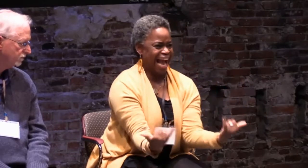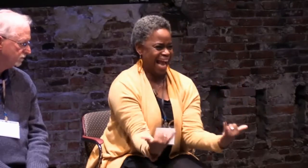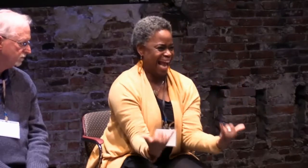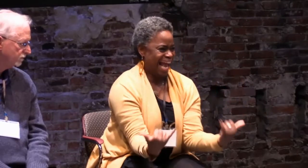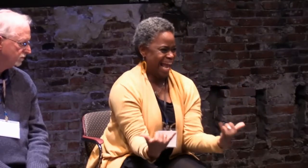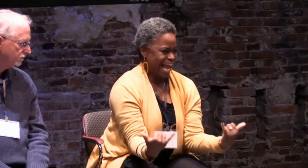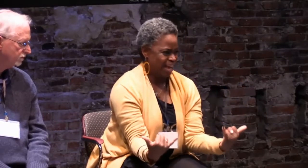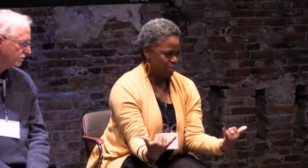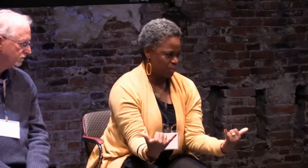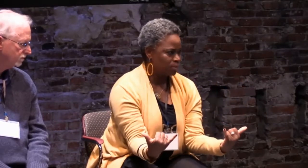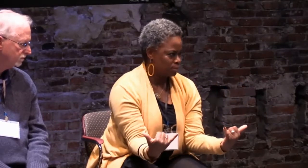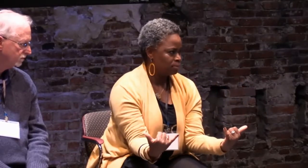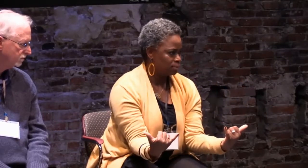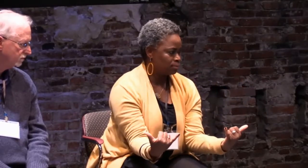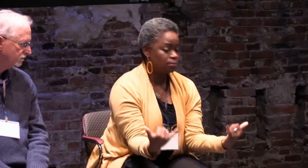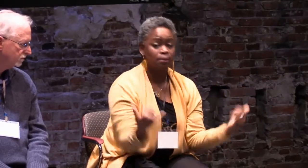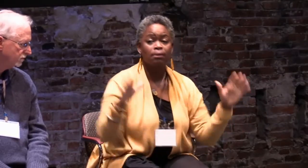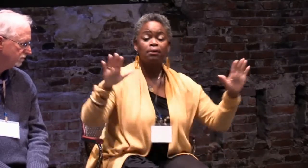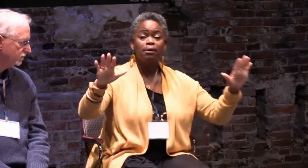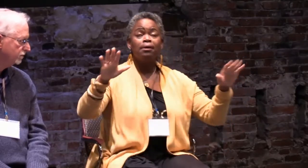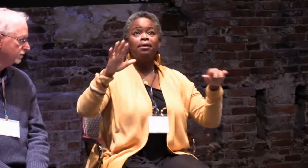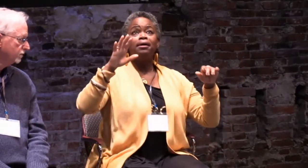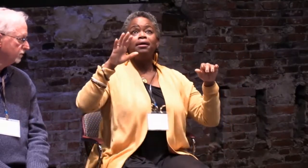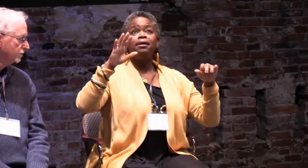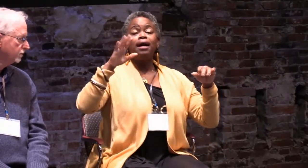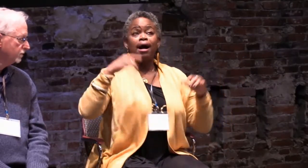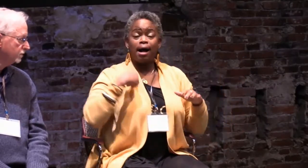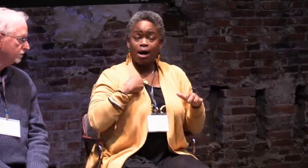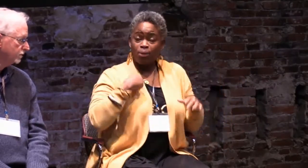Do what? What are you gonna do? It starts right now.